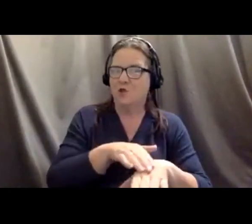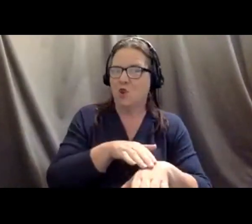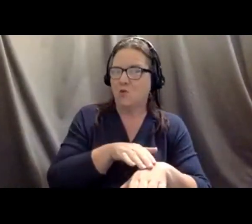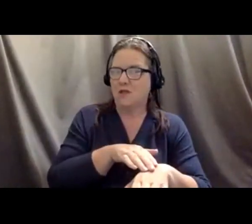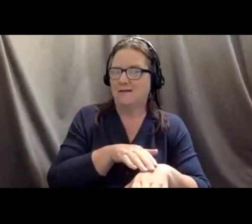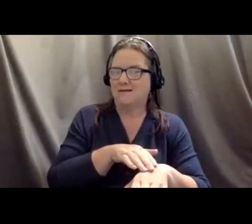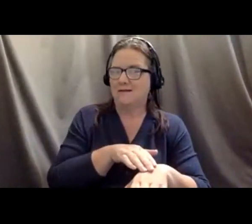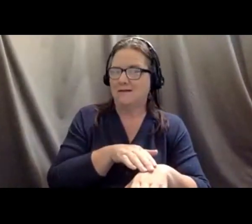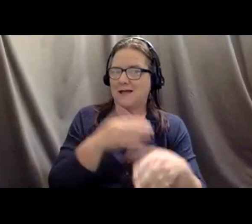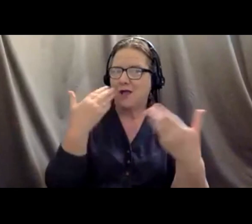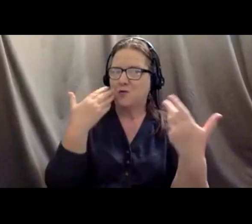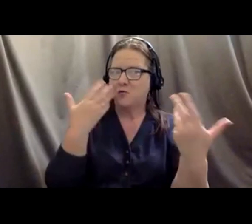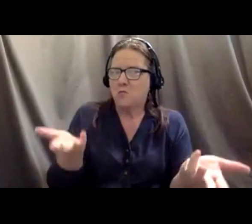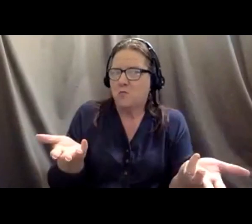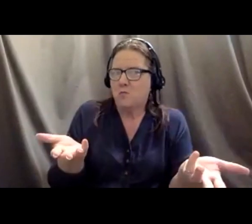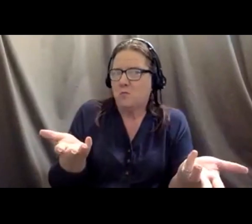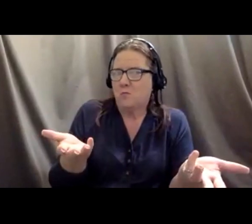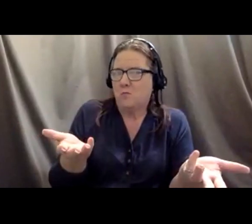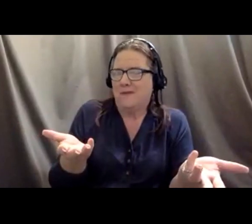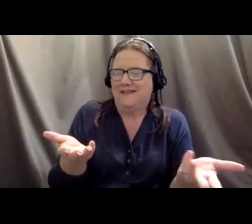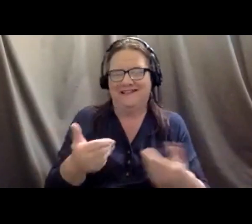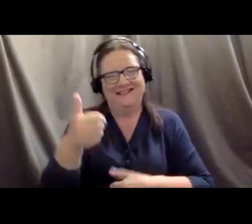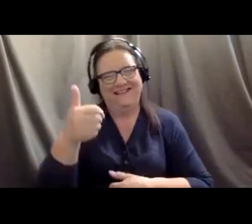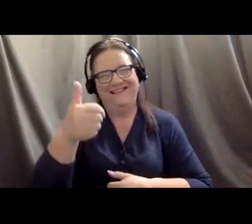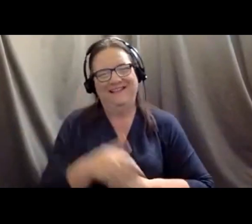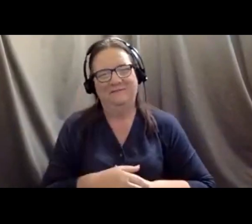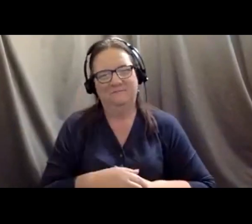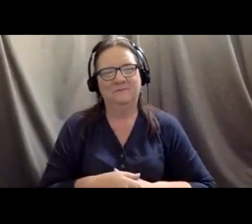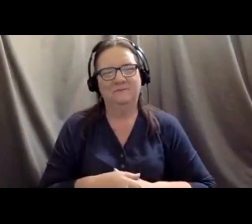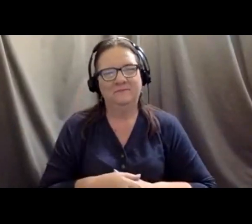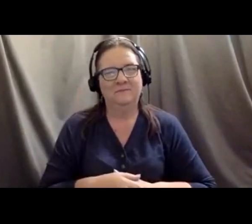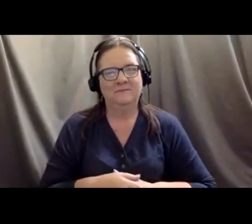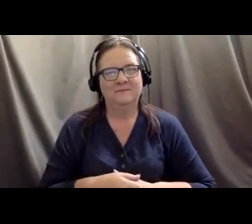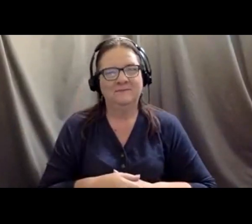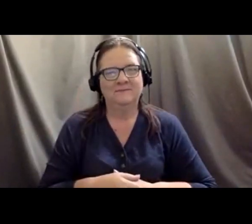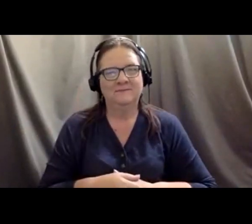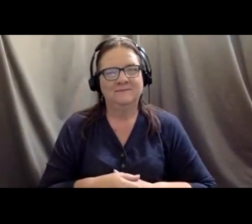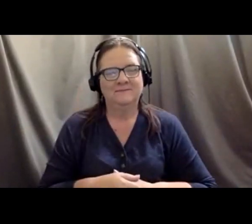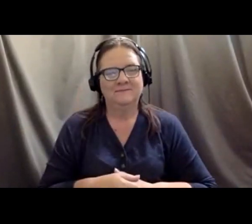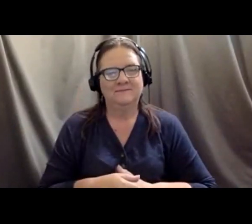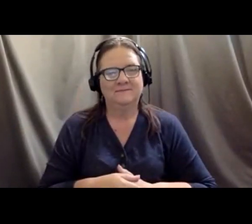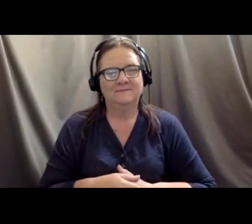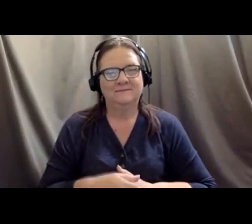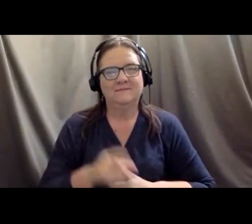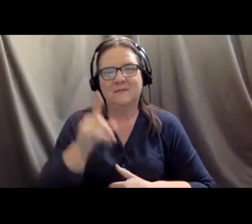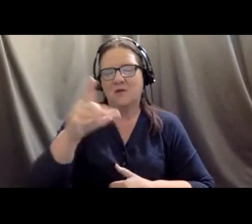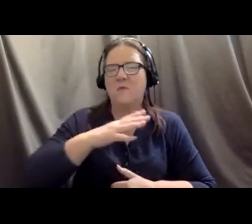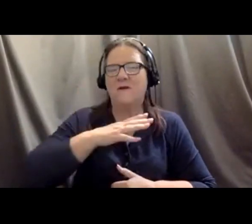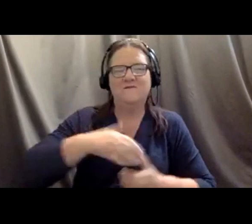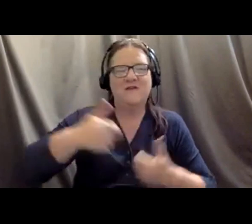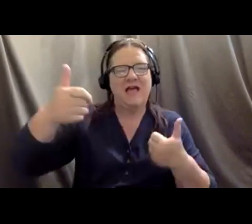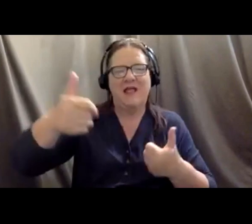I don't think I succeeded. You did very well.